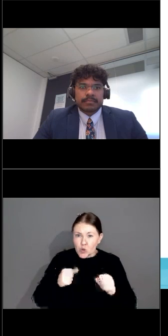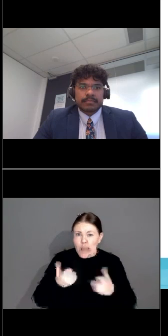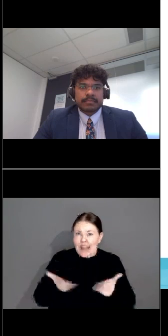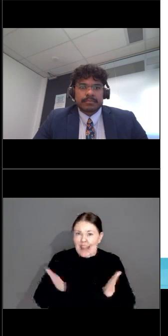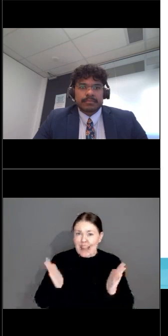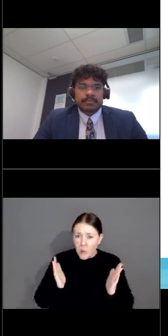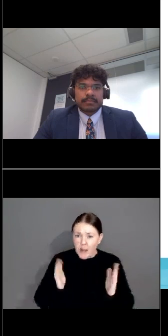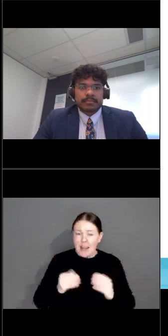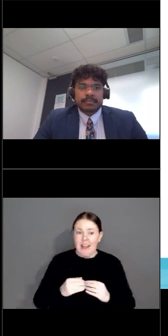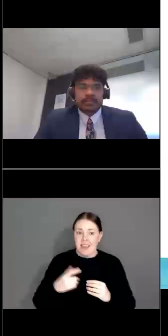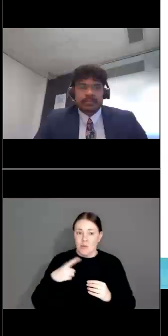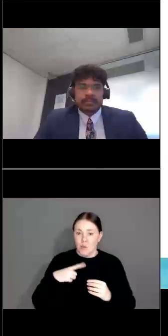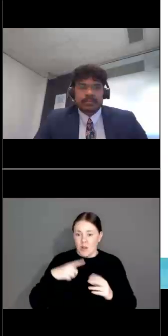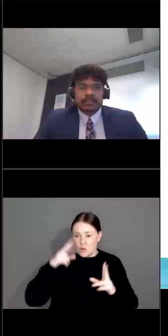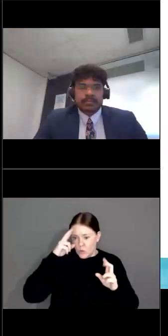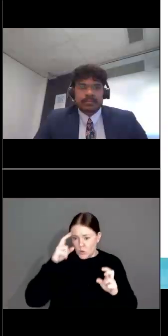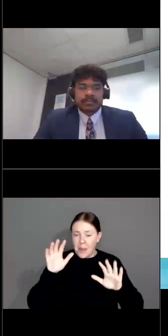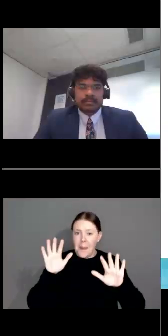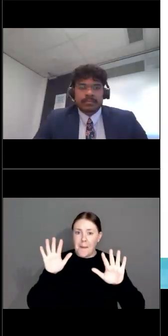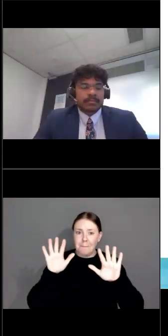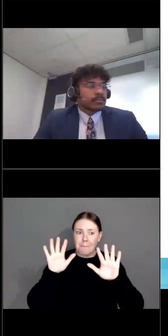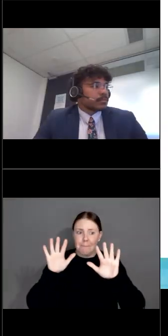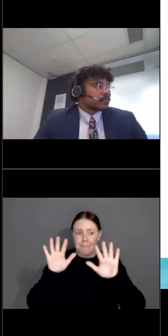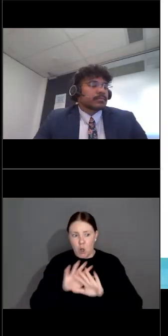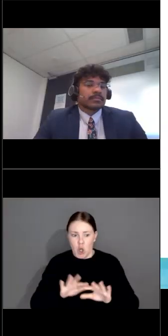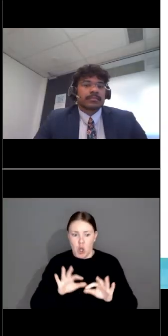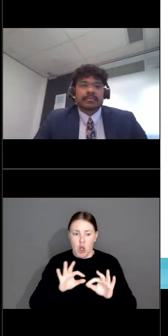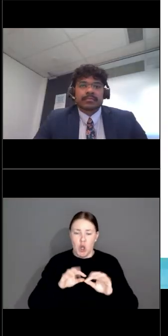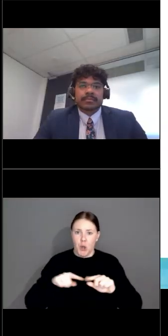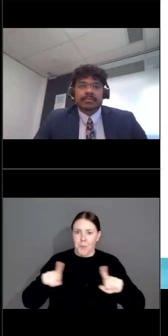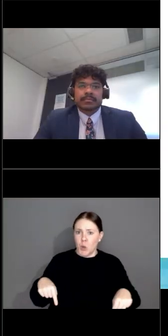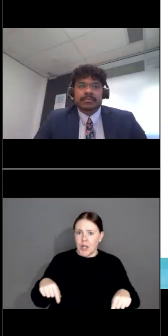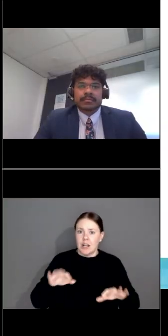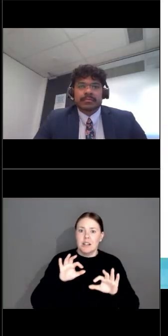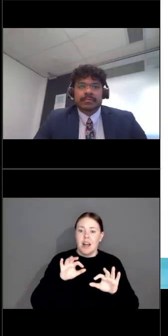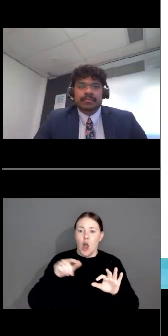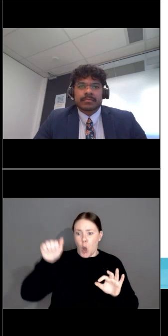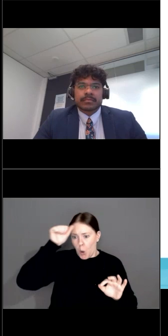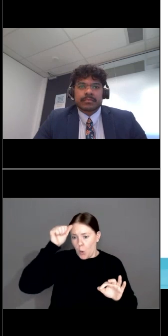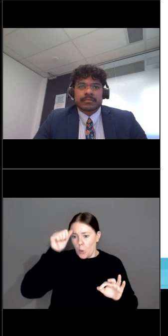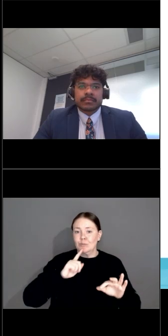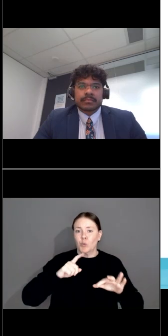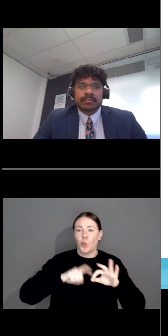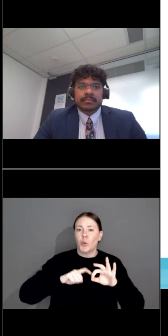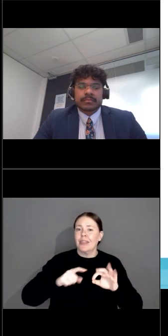communication kit is not is because it's purely around the context of legal it is a communication